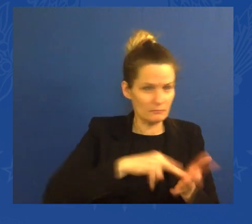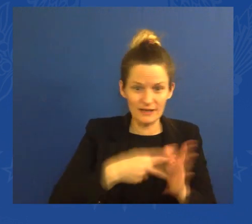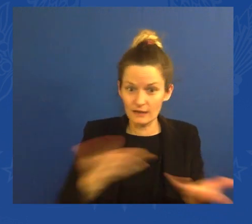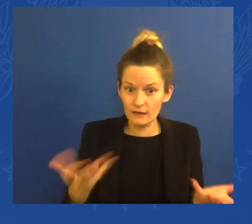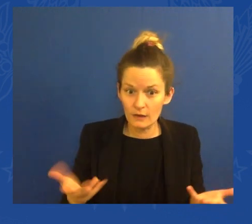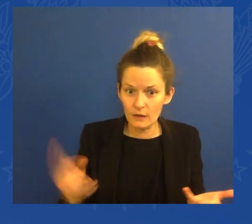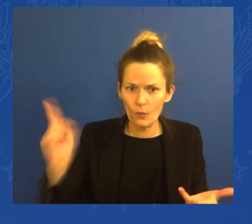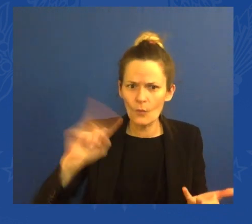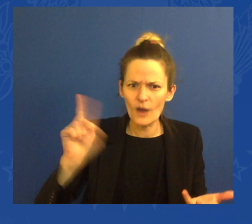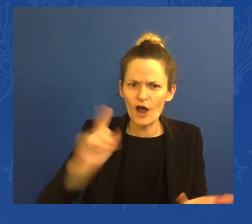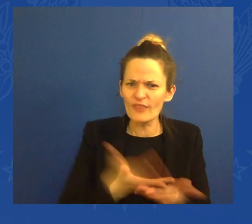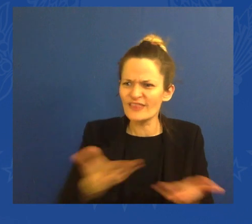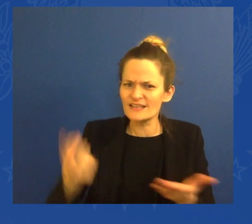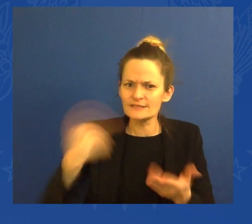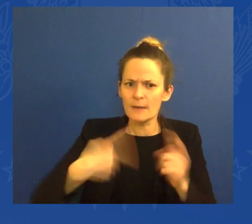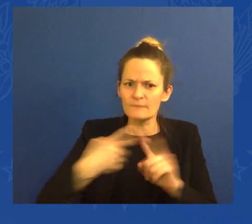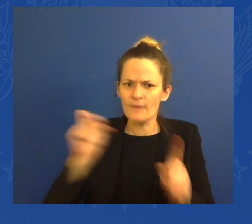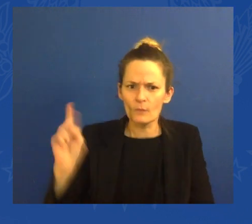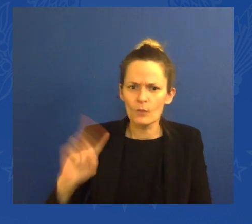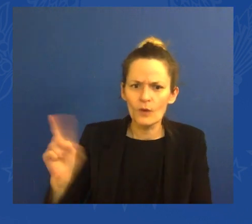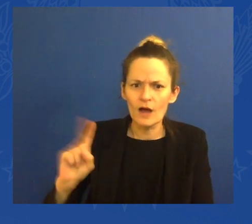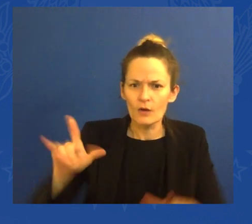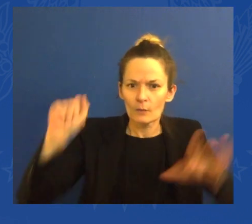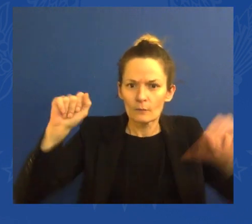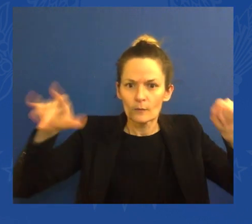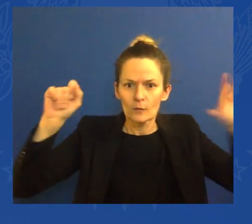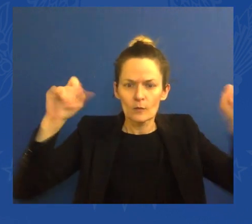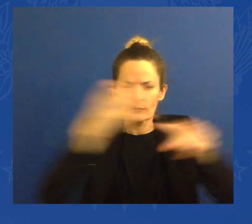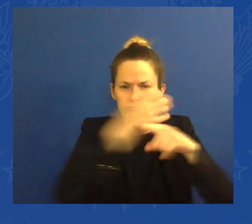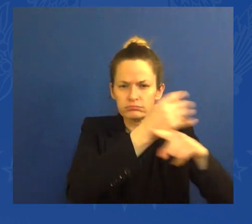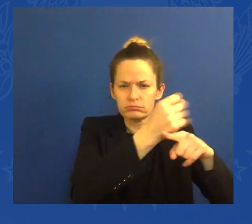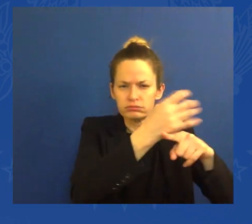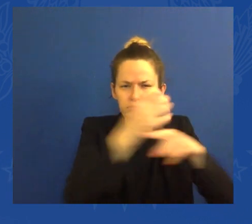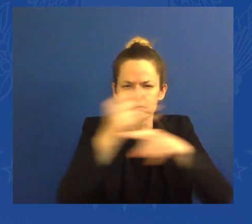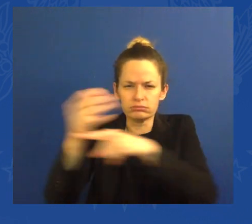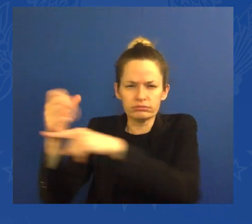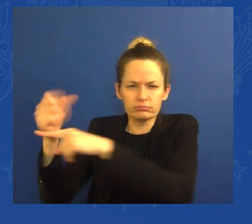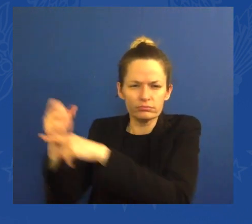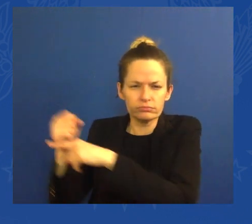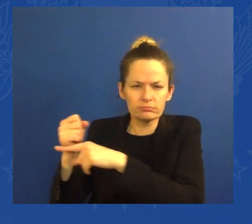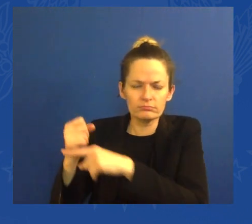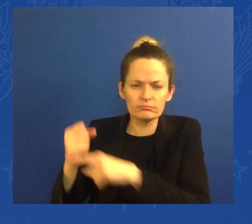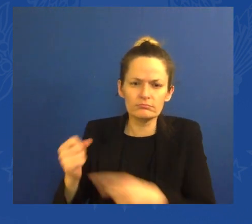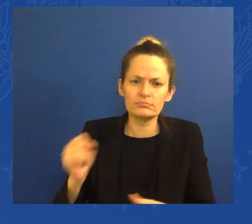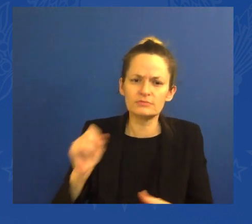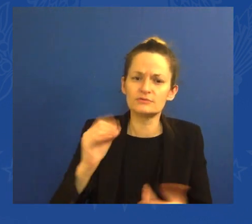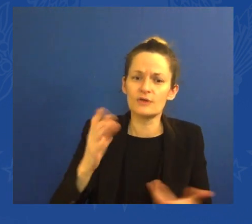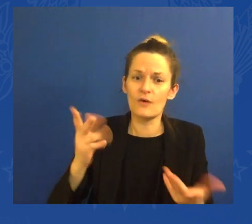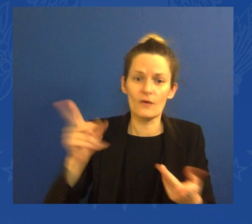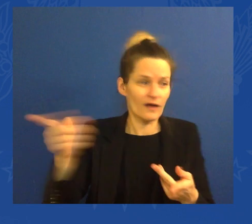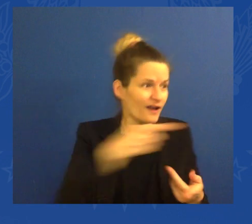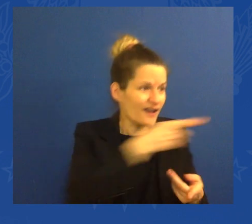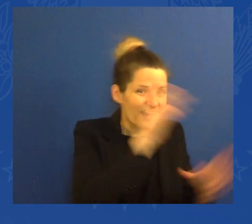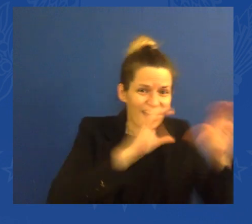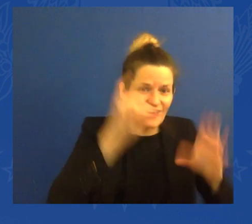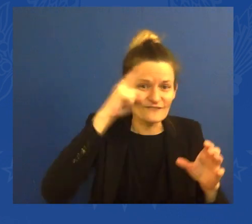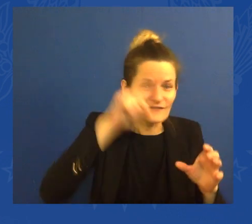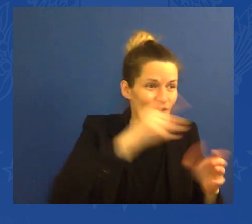to get from the warehouse to the stores and prices go up. Look at cars. Last year, there weren't enough semiconductors